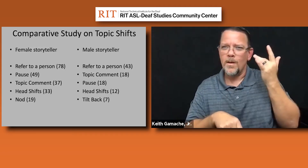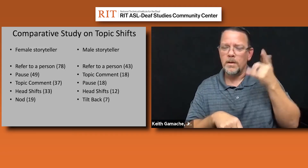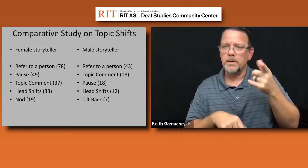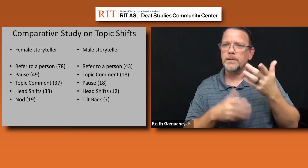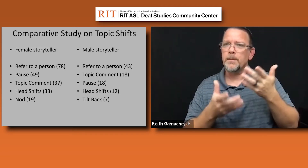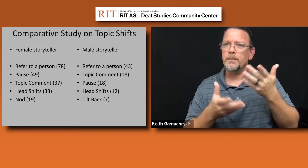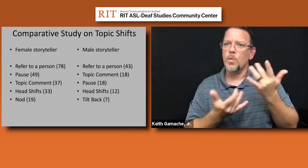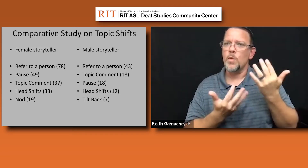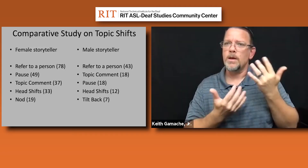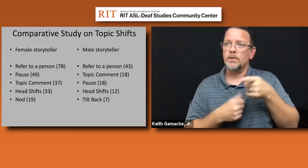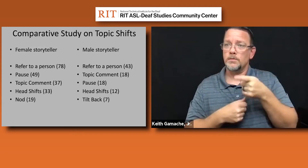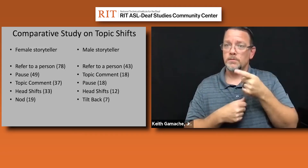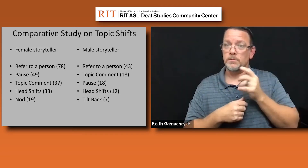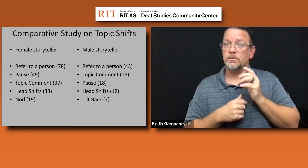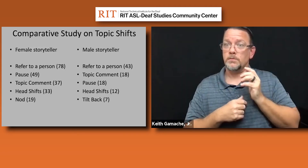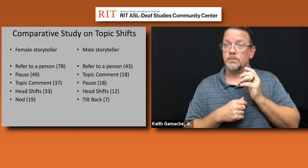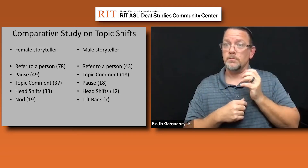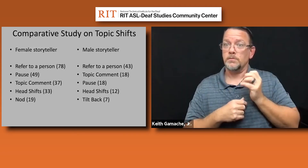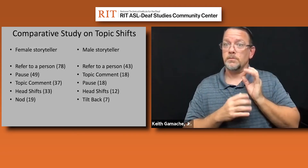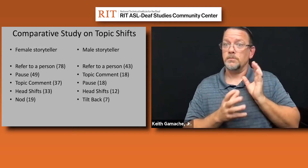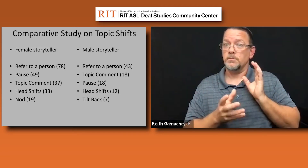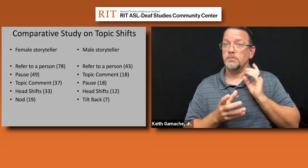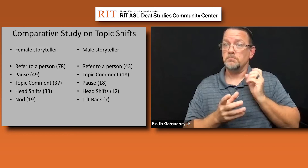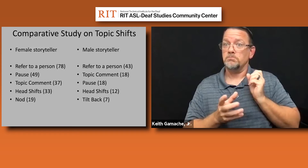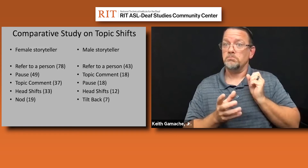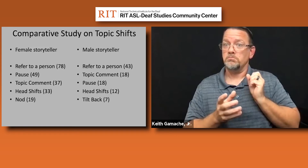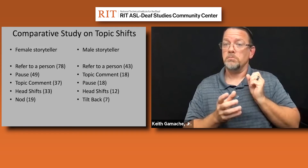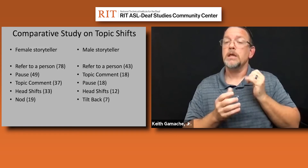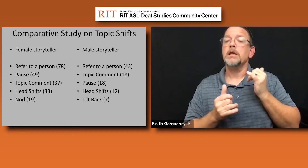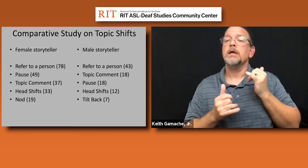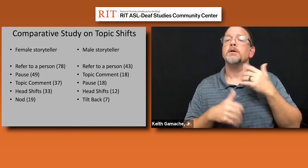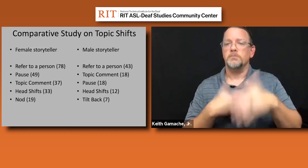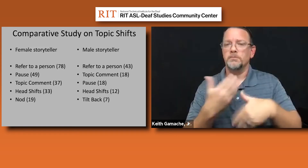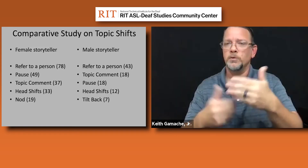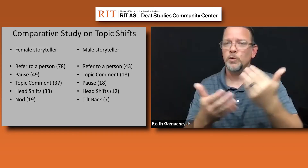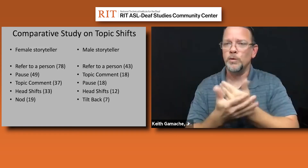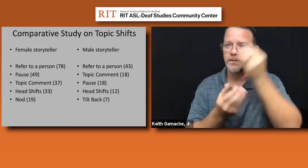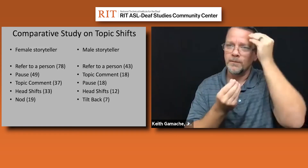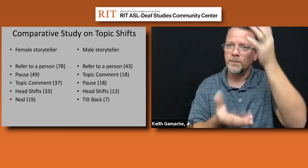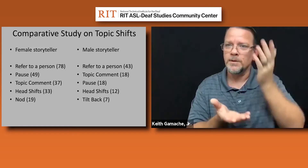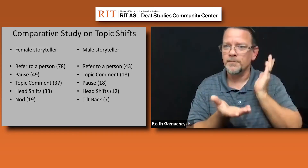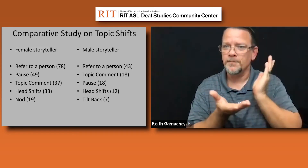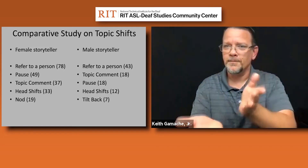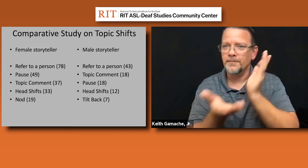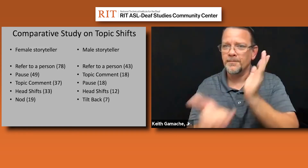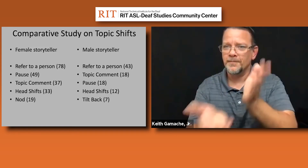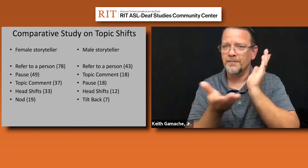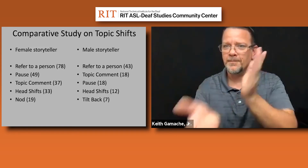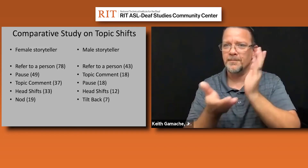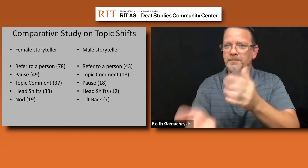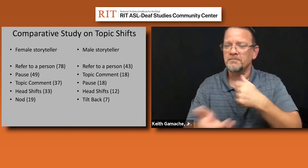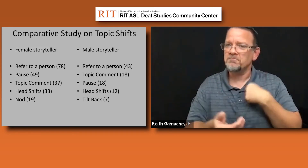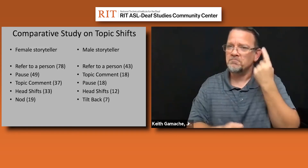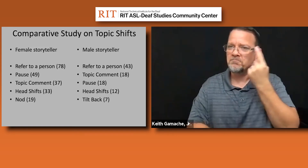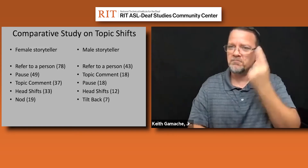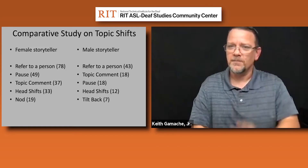for that idea to penetrate and give them a chance to, like, think through, you can also use pause as a way to deliver information,